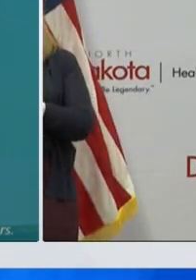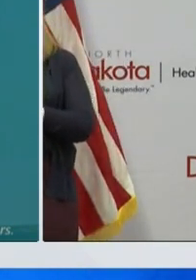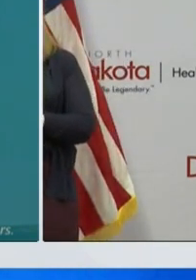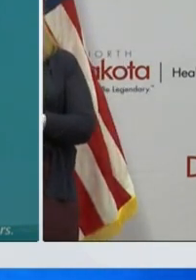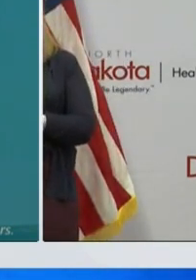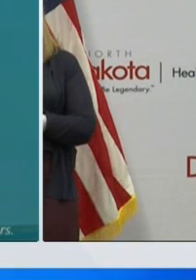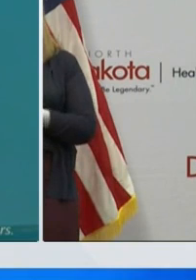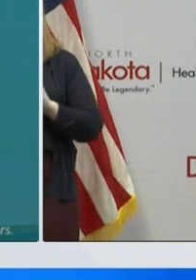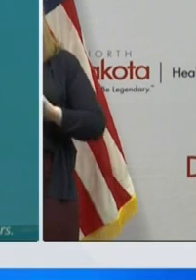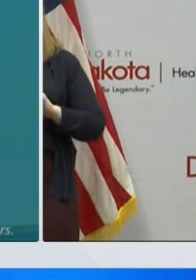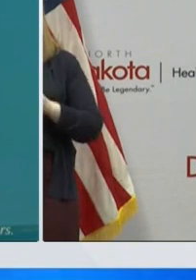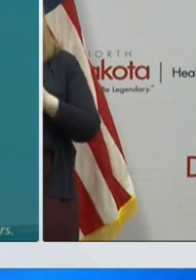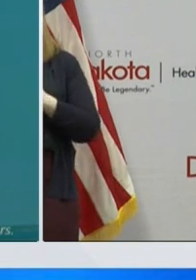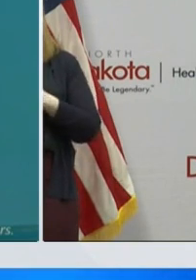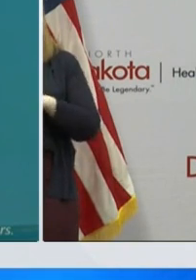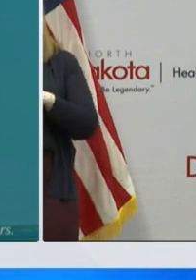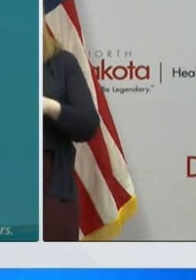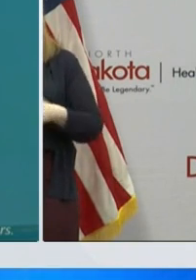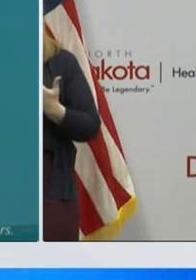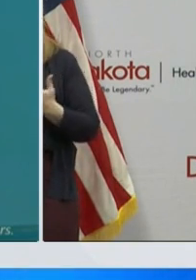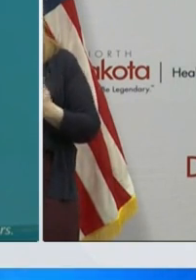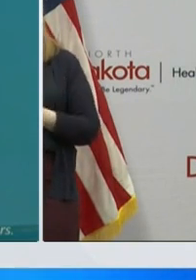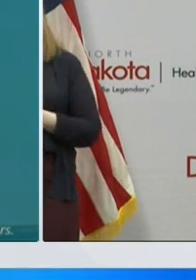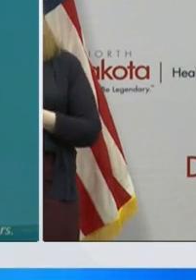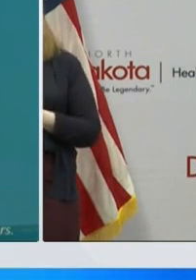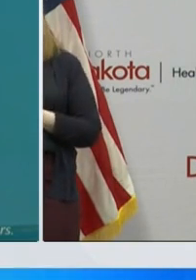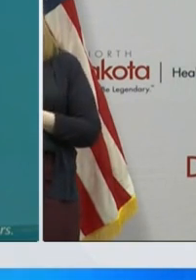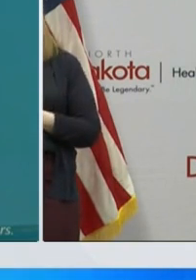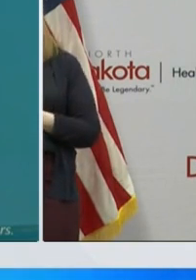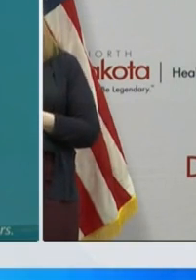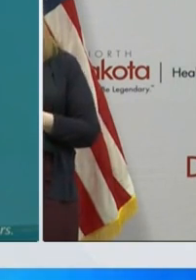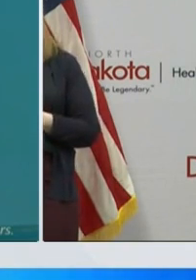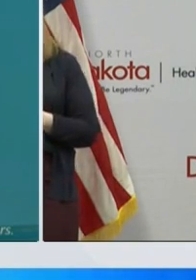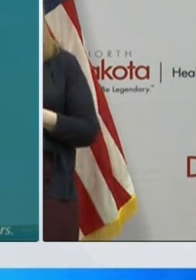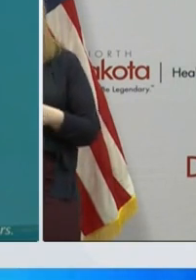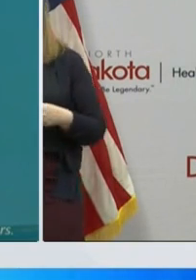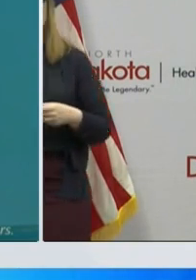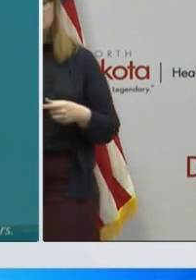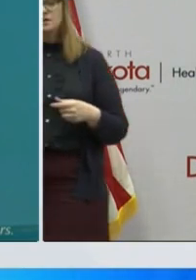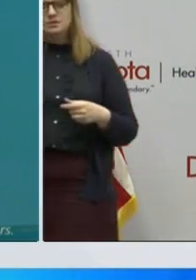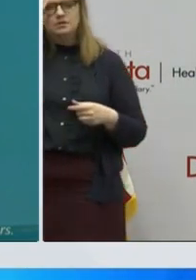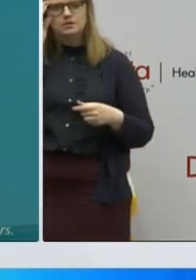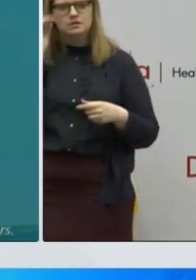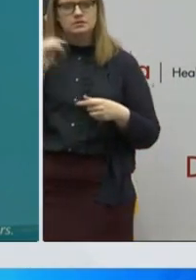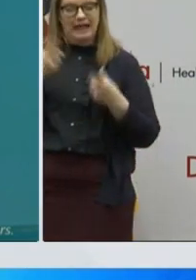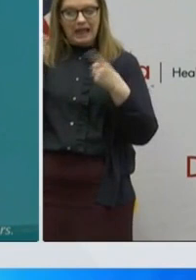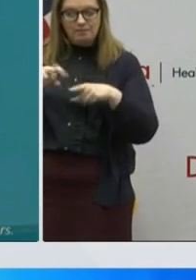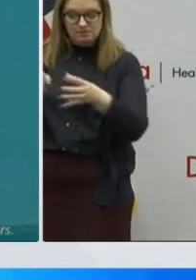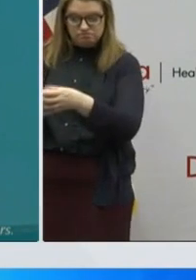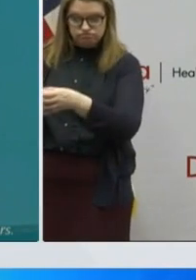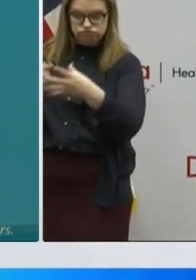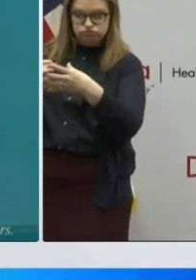ARE NOT IN THE NUMBERS FOR NORTH DAKOTA BECAUSE 11 OF THE INDIVIDUALS THAT TESTED POSITIVE THAT WORK AT LM OR CLOSE